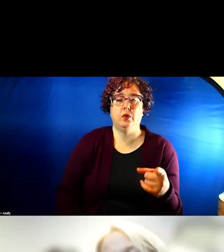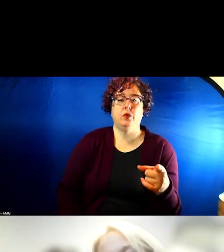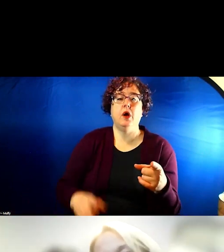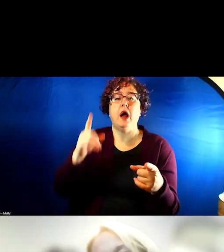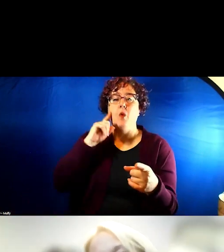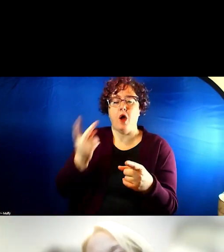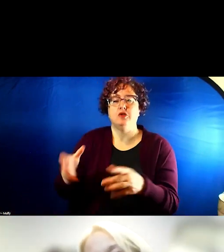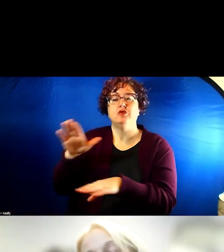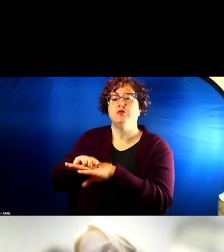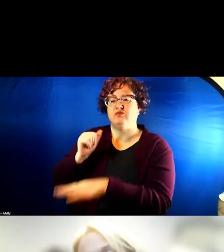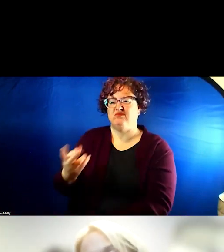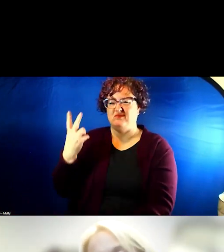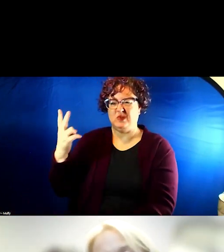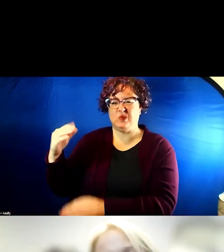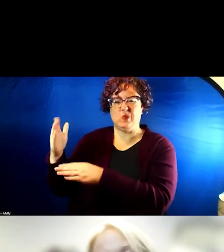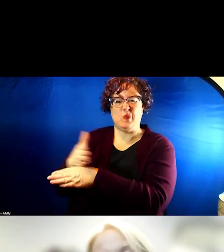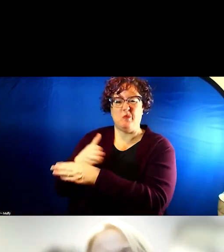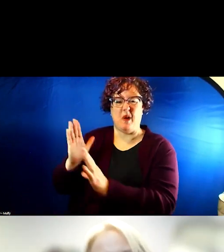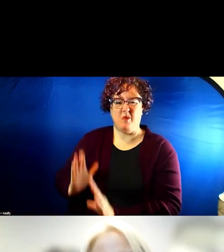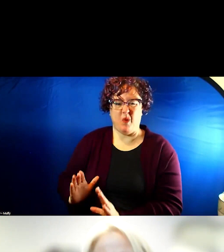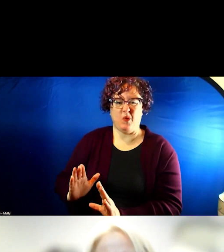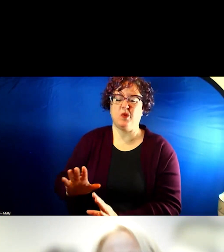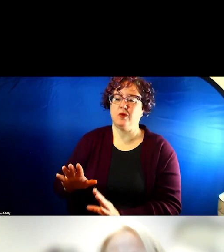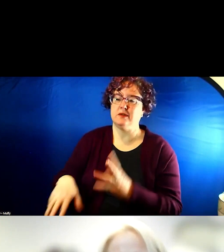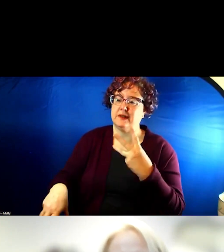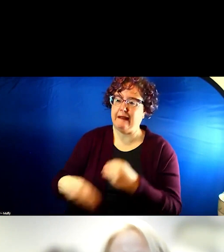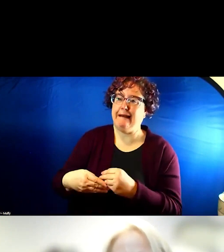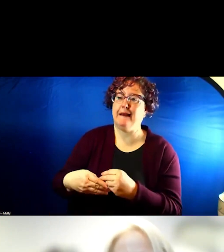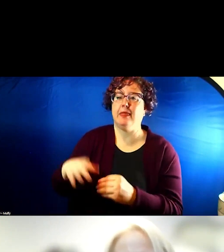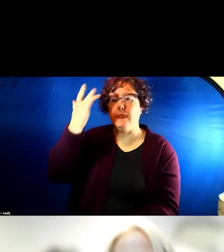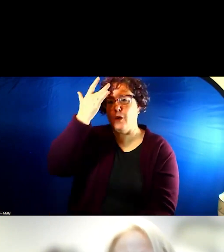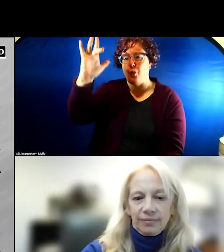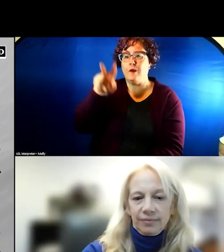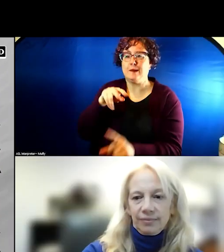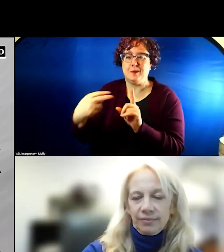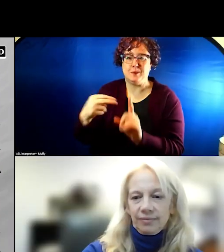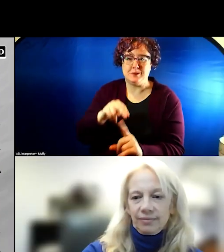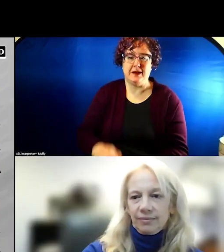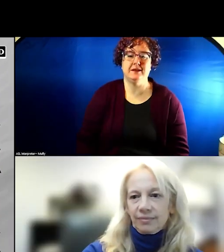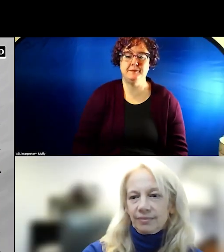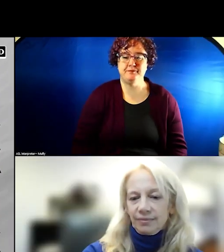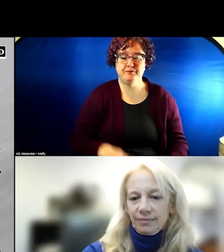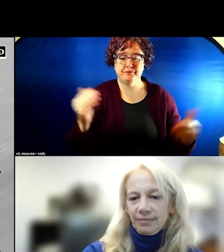THEM ADD THEIR PERSPECTIVE. WELCOME ANNI AND TINA.